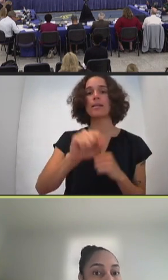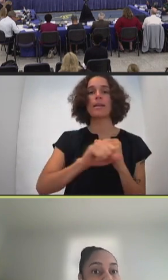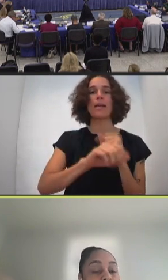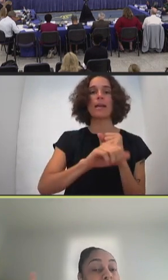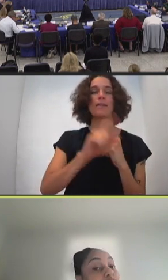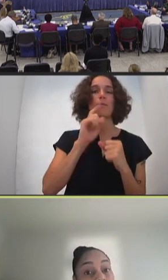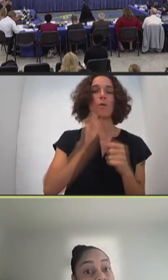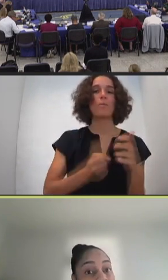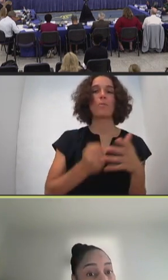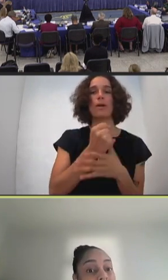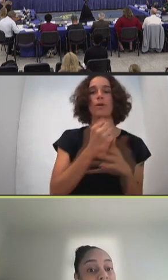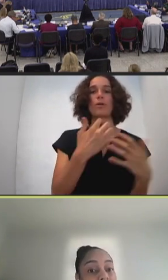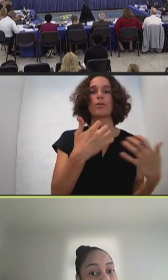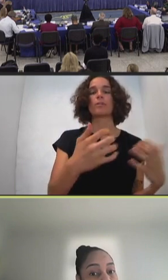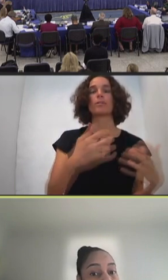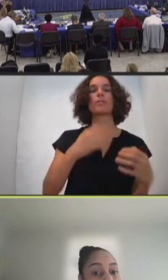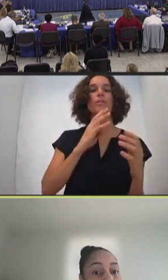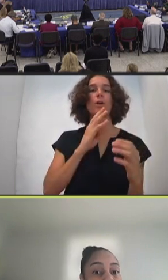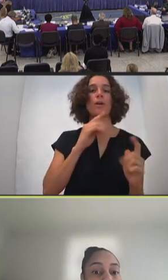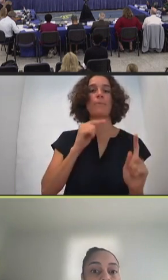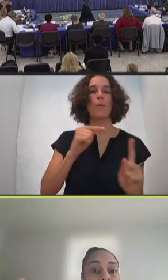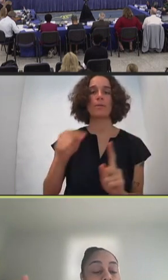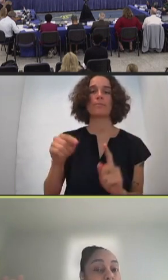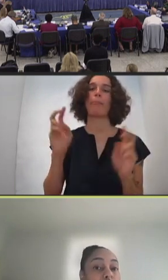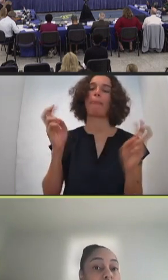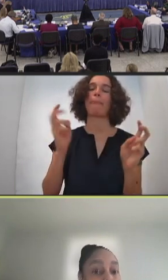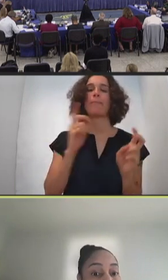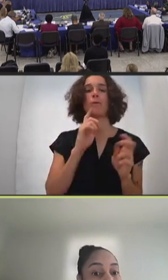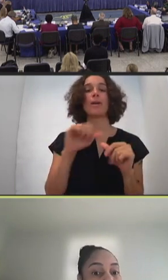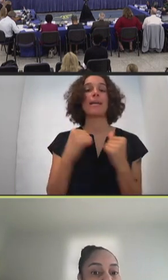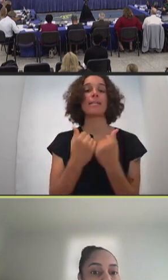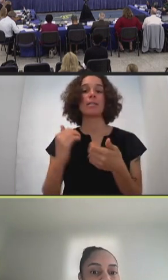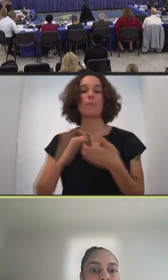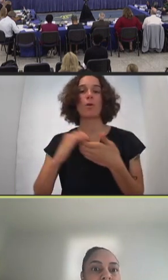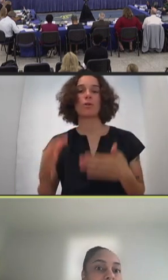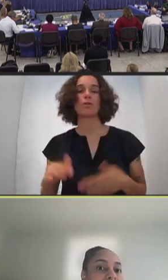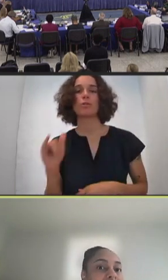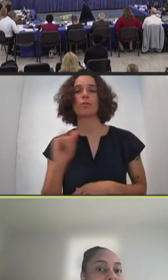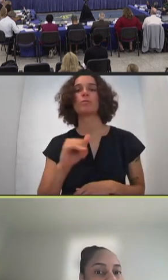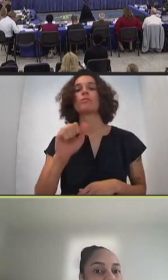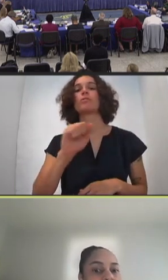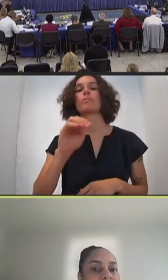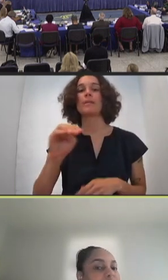points for our agency partners as well. There's also social media messaging. There are static ads